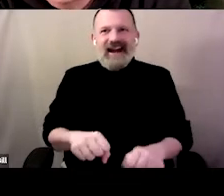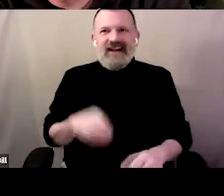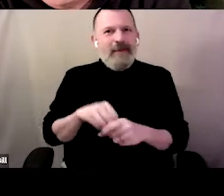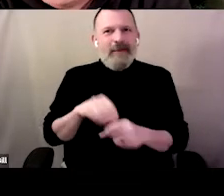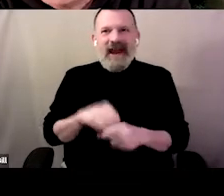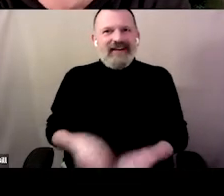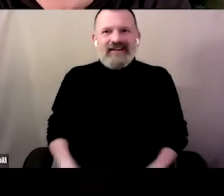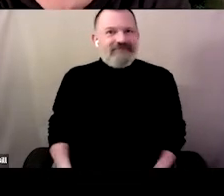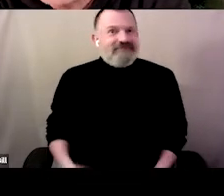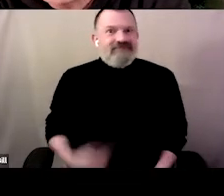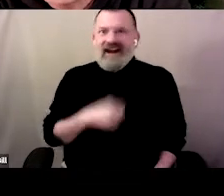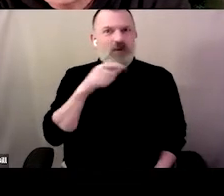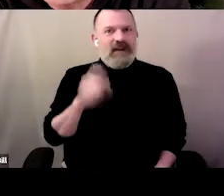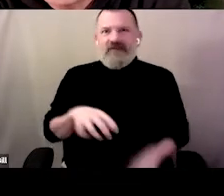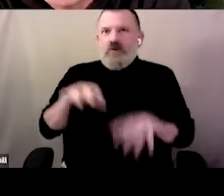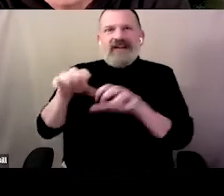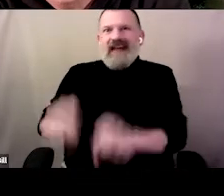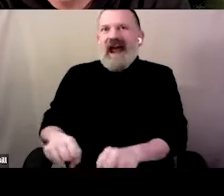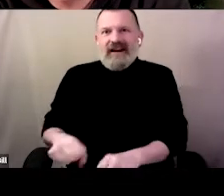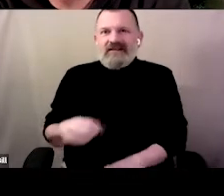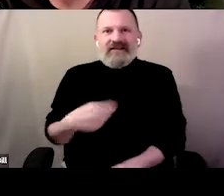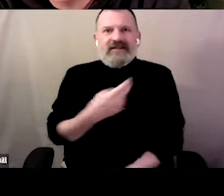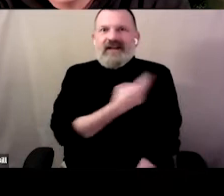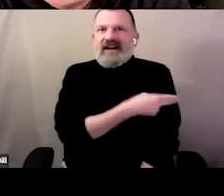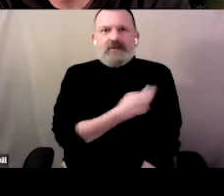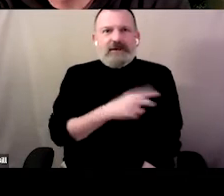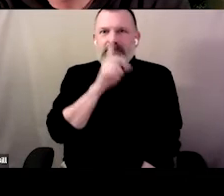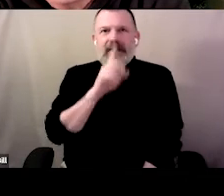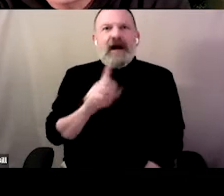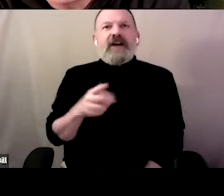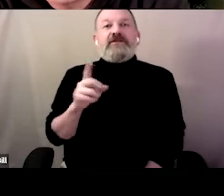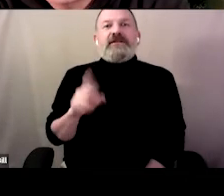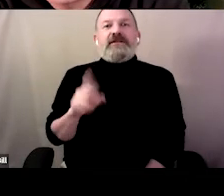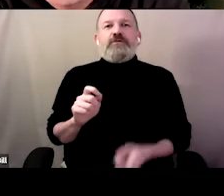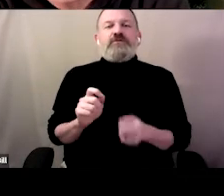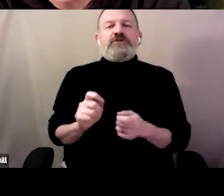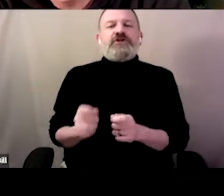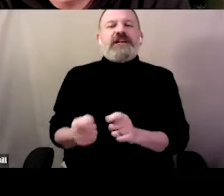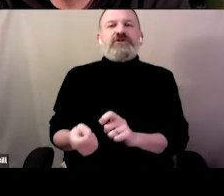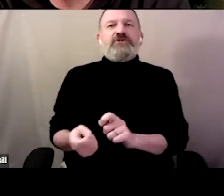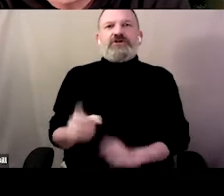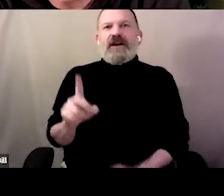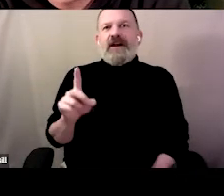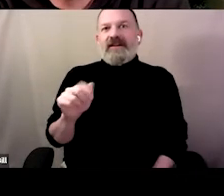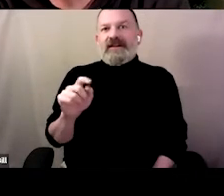or attack the hospital, all I have to do is change the data. CalebBarlow: And if I change the data that's